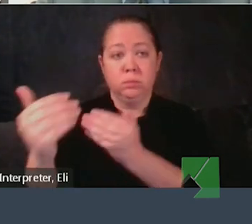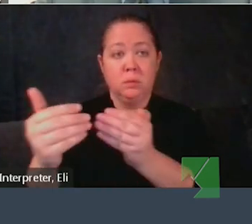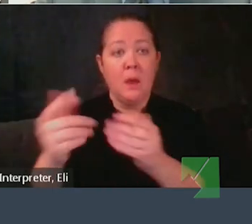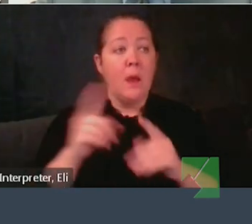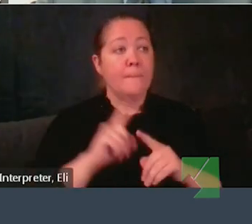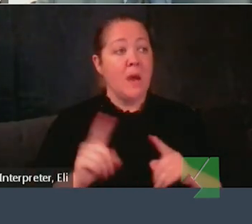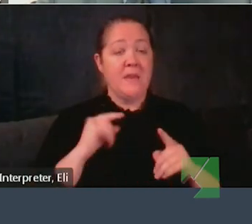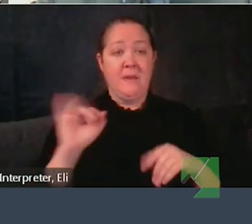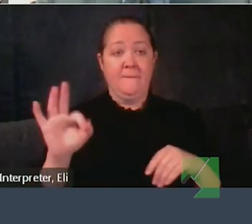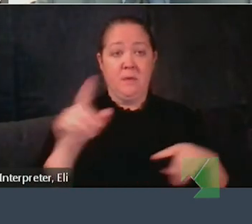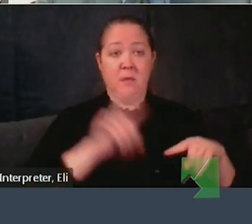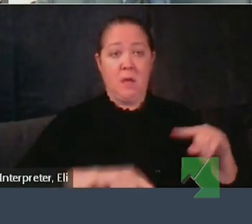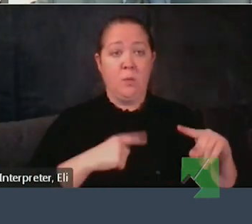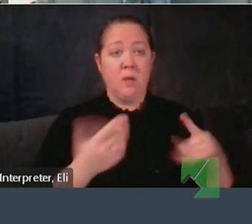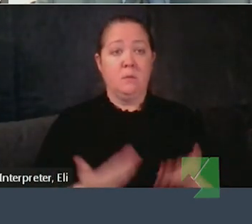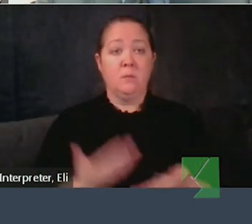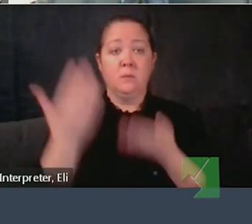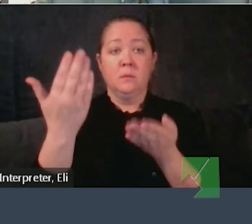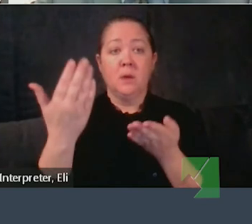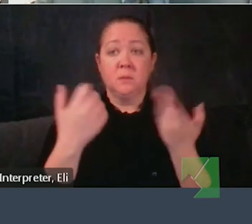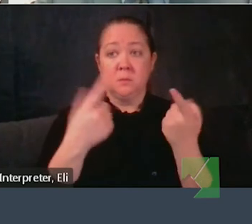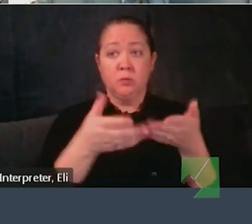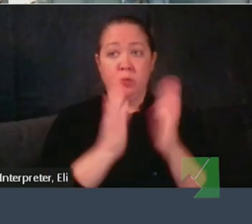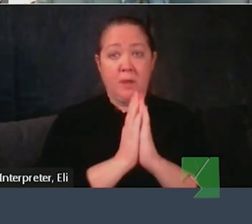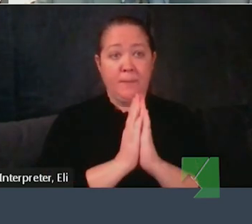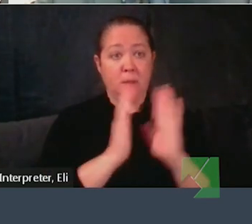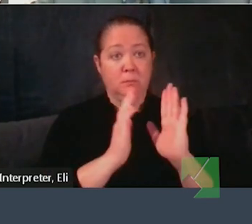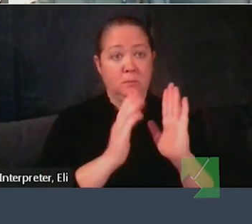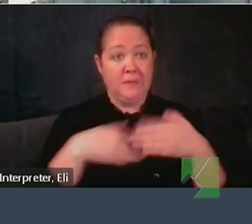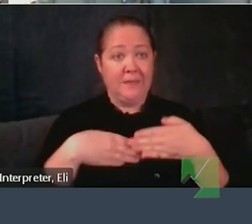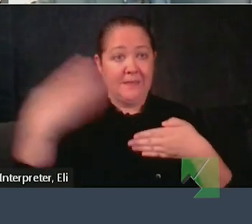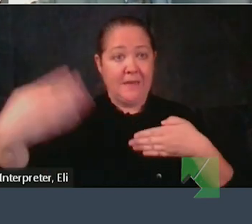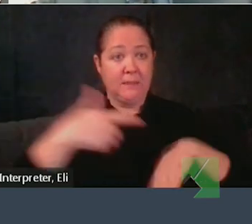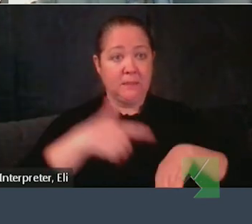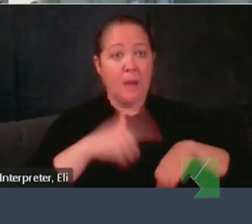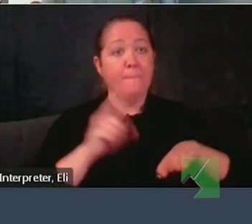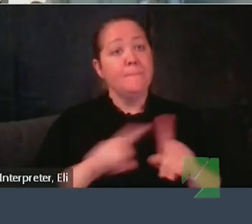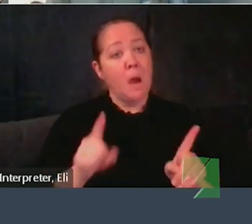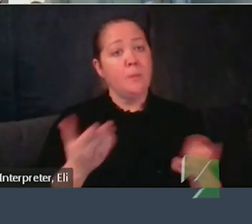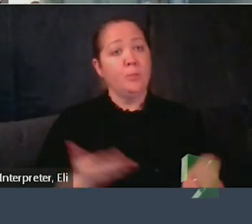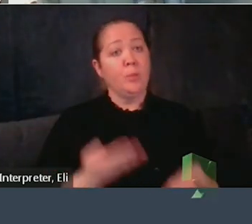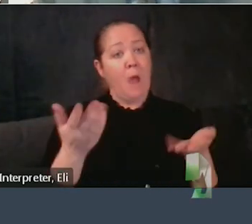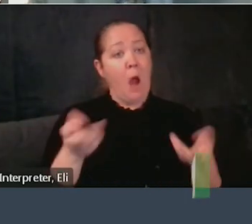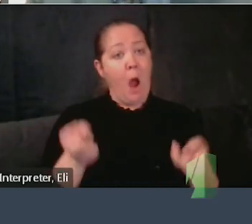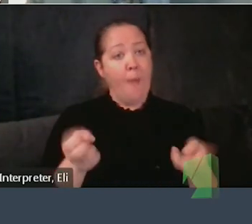but we give them the opportunity to do it today. If it's the only time they can do so I can make a statement to them or you can, or Mr.